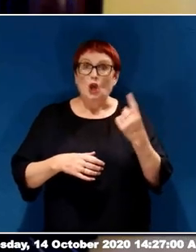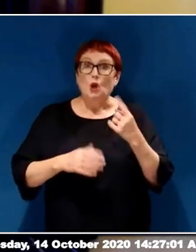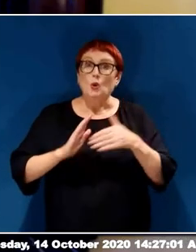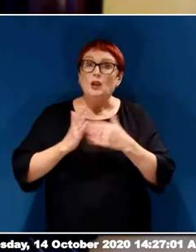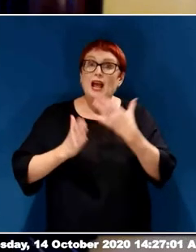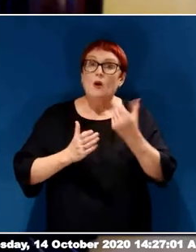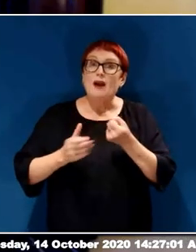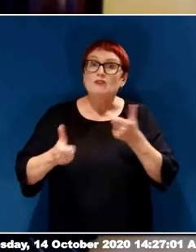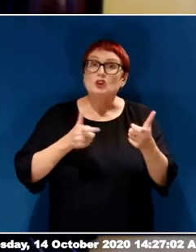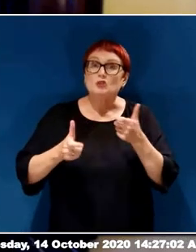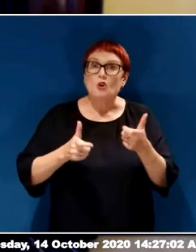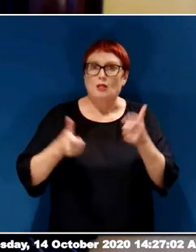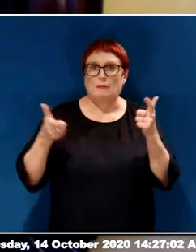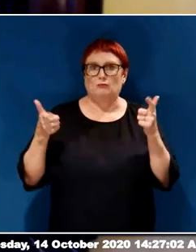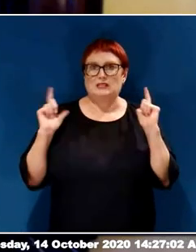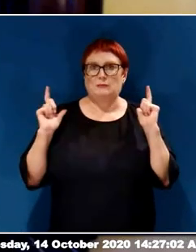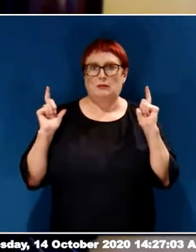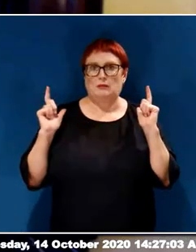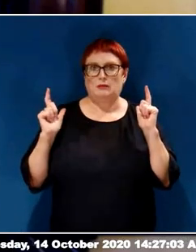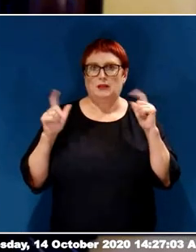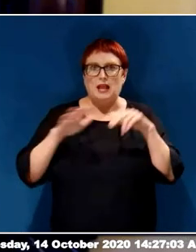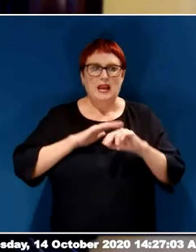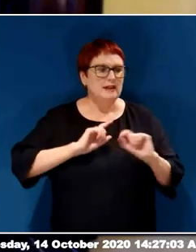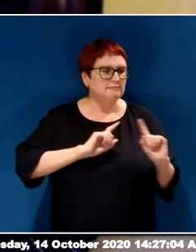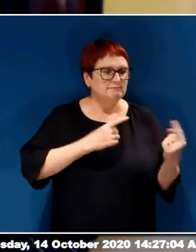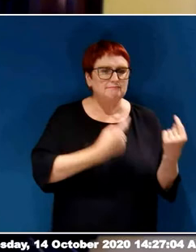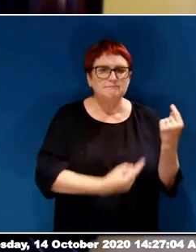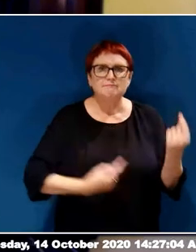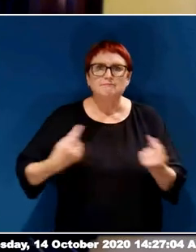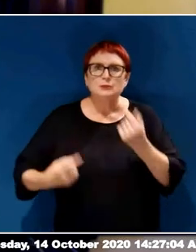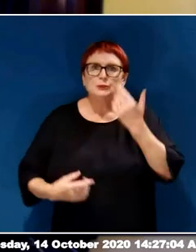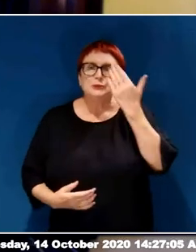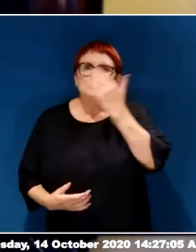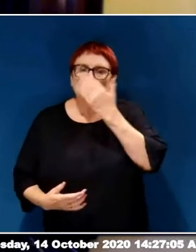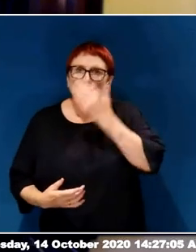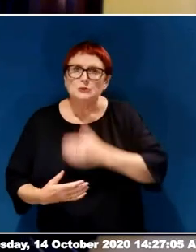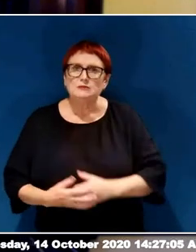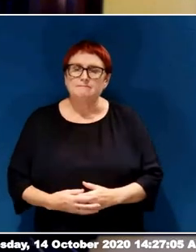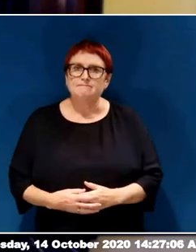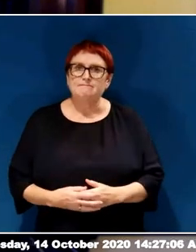quite a considerable burden on some principals to have sophisticated